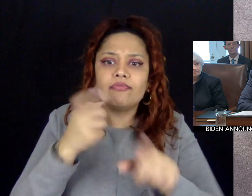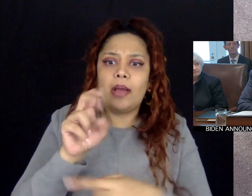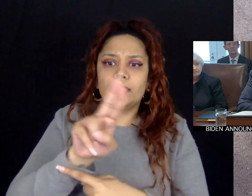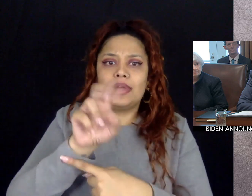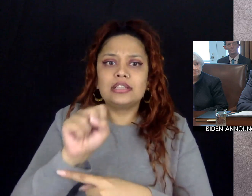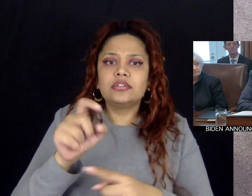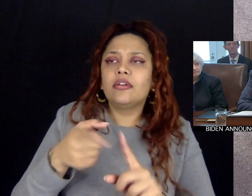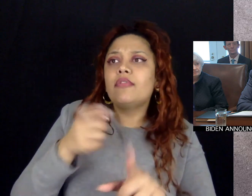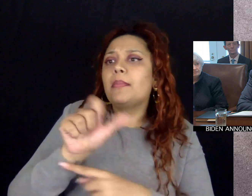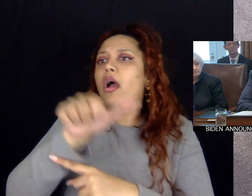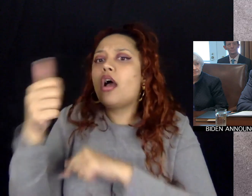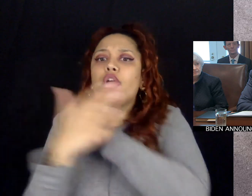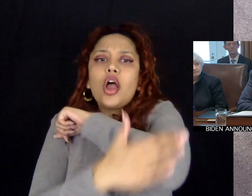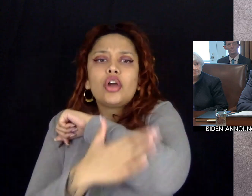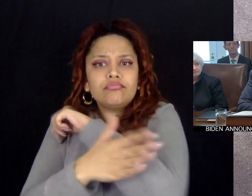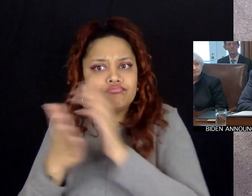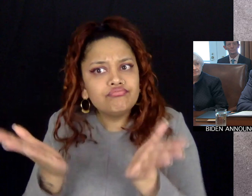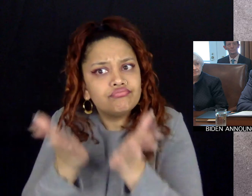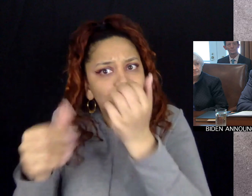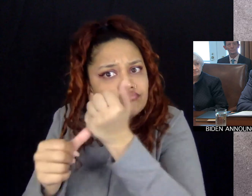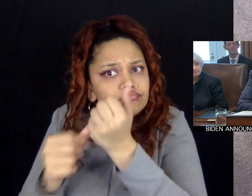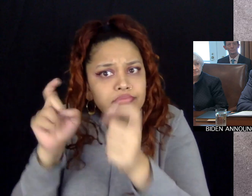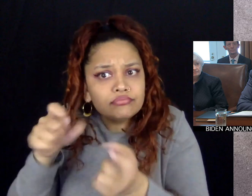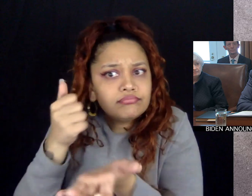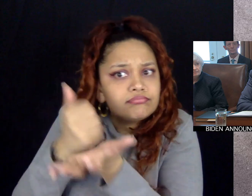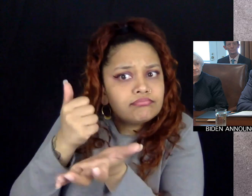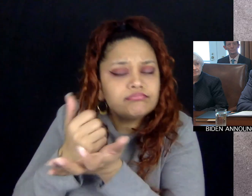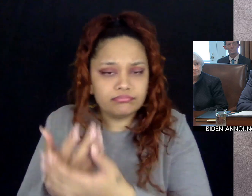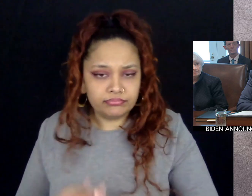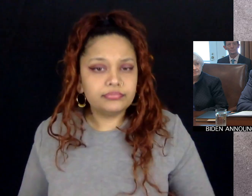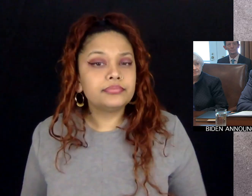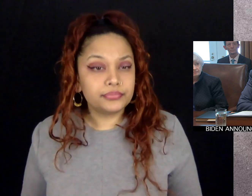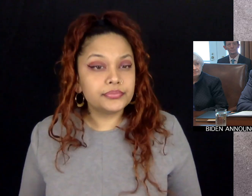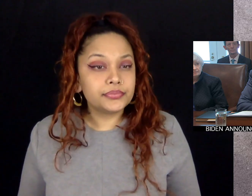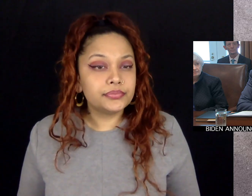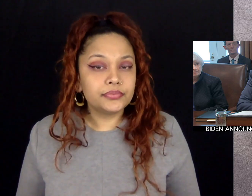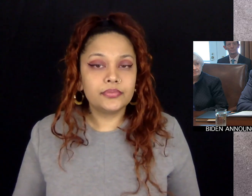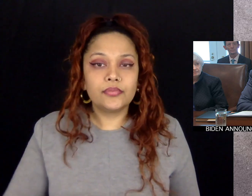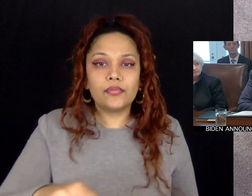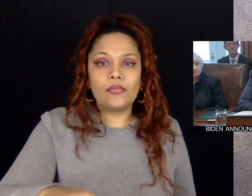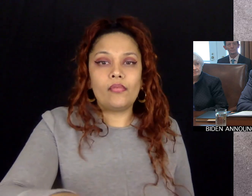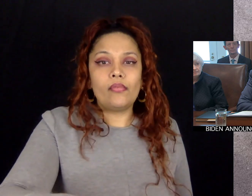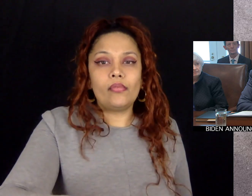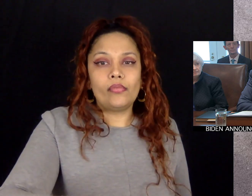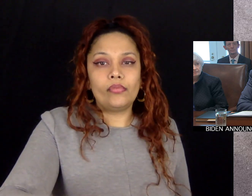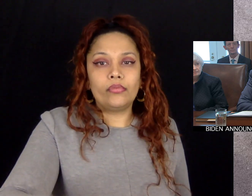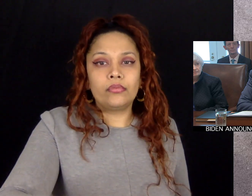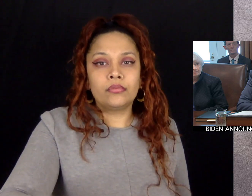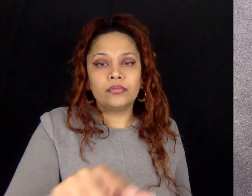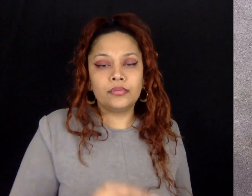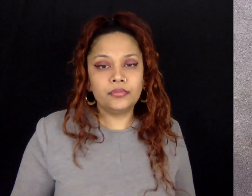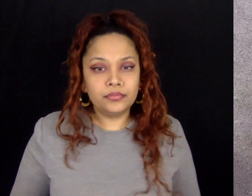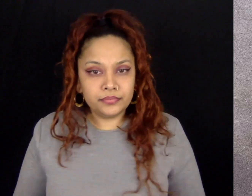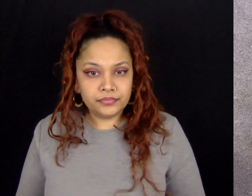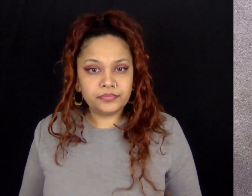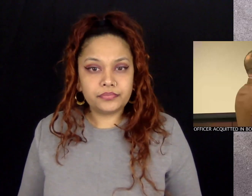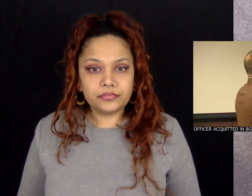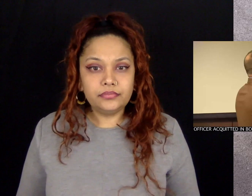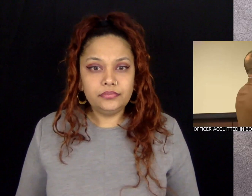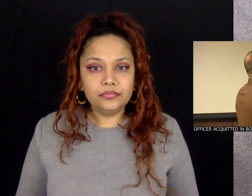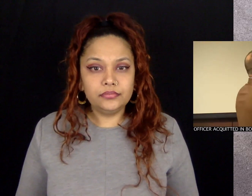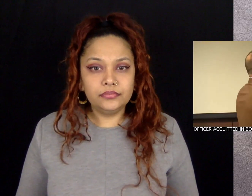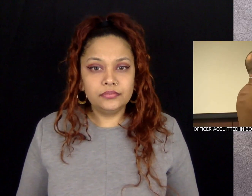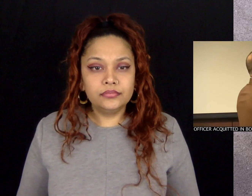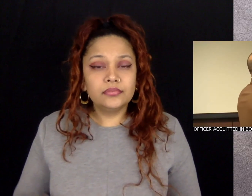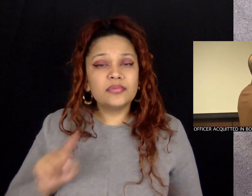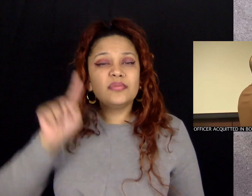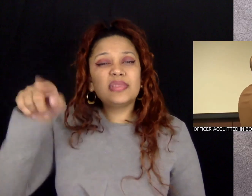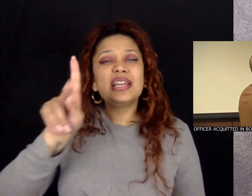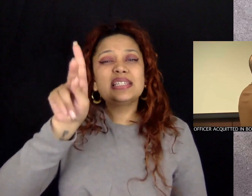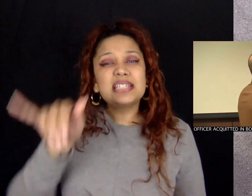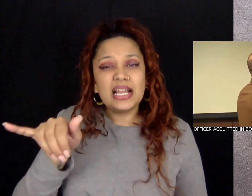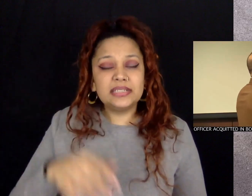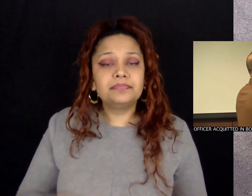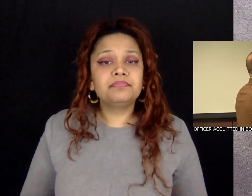direct assistance is also being offered to the Ukrainian people from the US and other countries